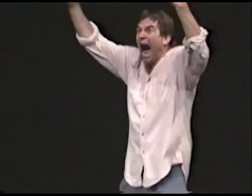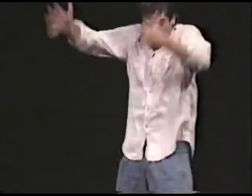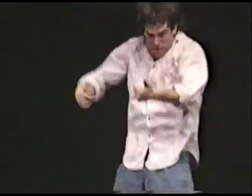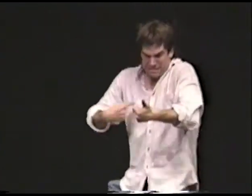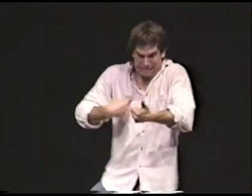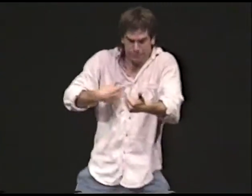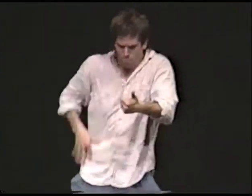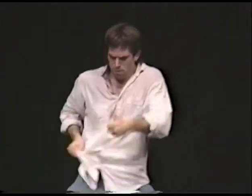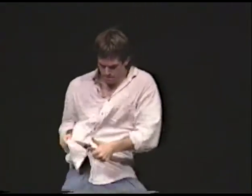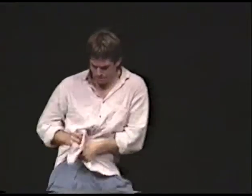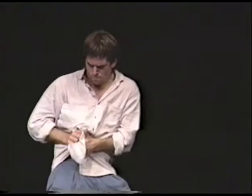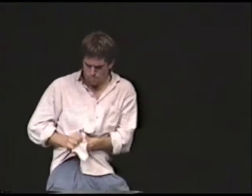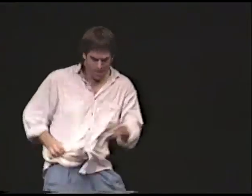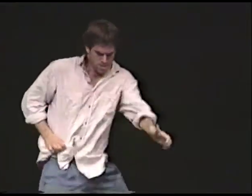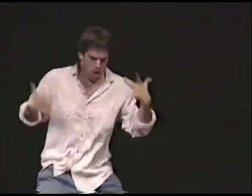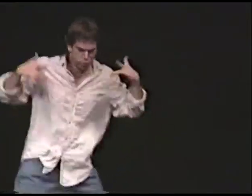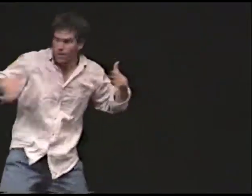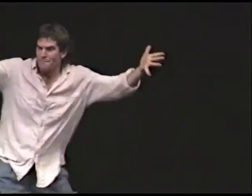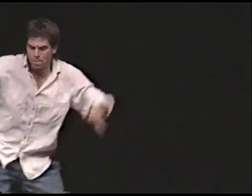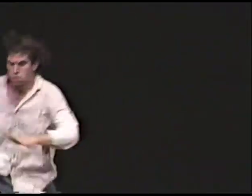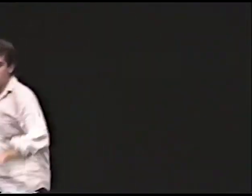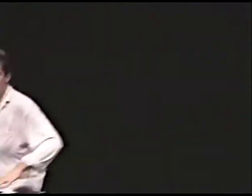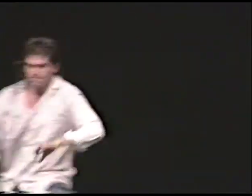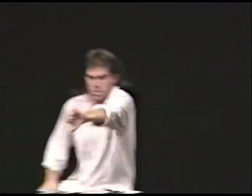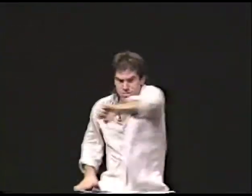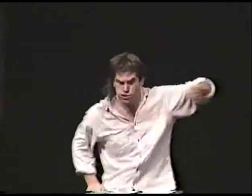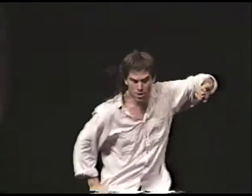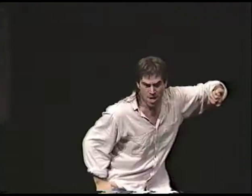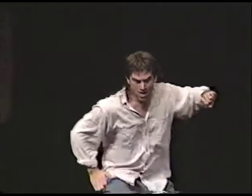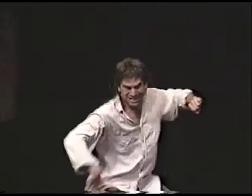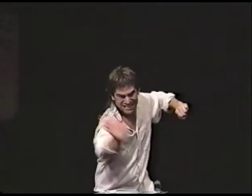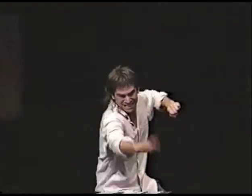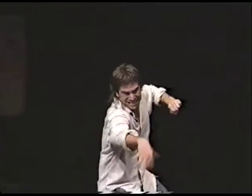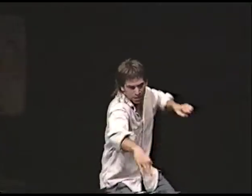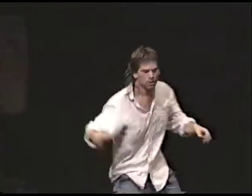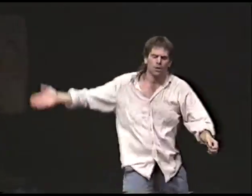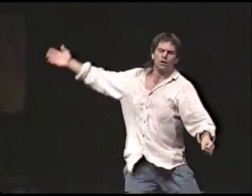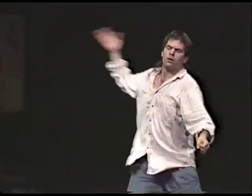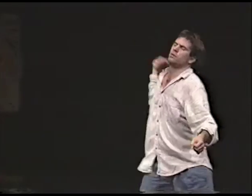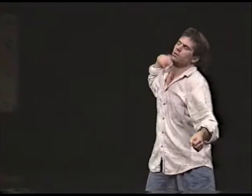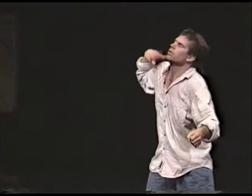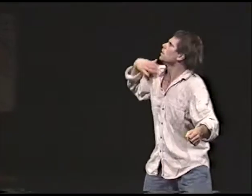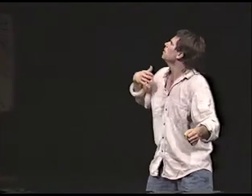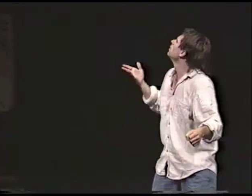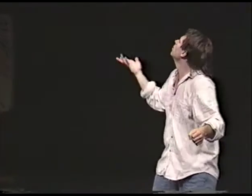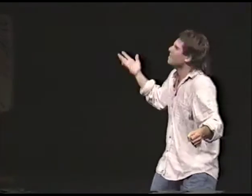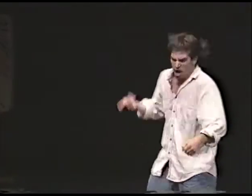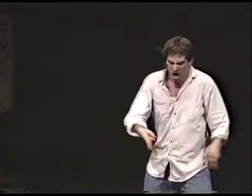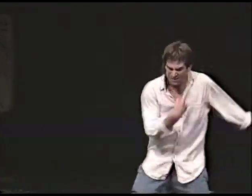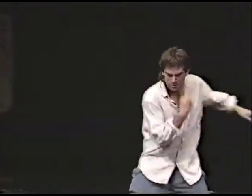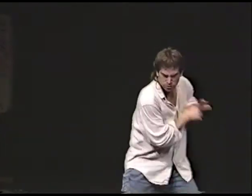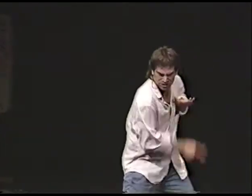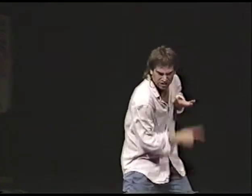Oh, no! Wipe the fingerprints off. I didn't do it! Into the cockpit. Hey, pilot, pilot, pilot? What's the problem?